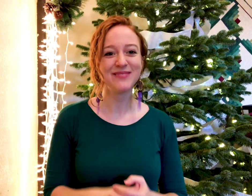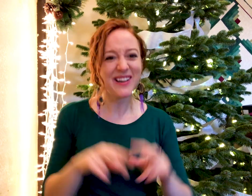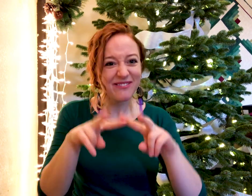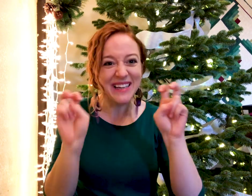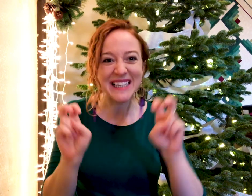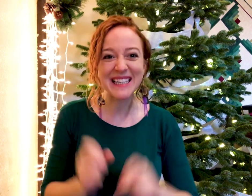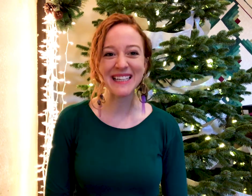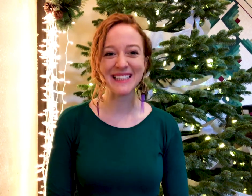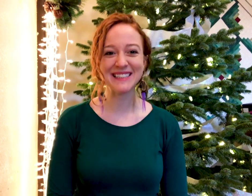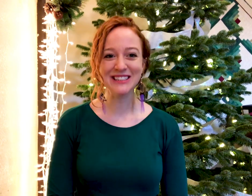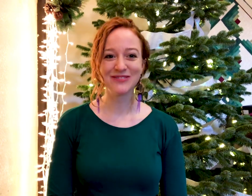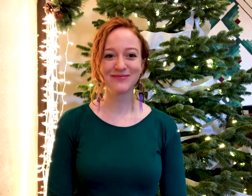Vee!